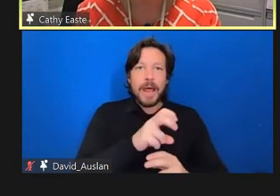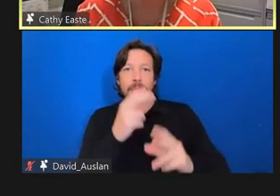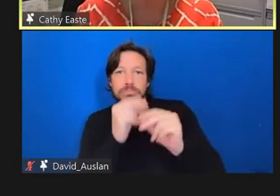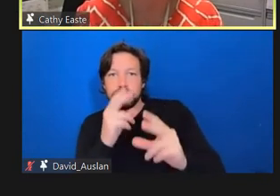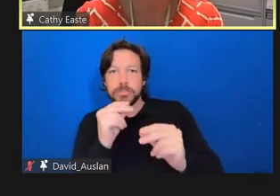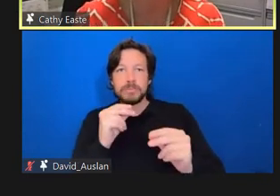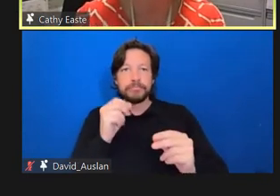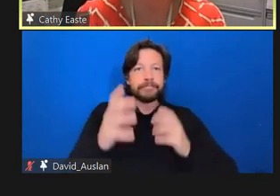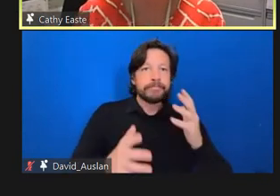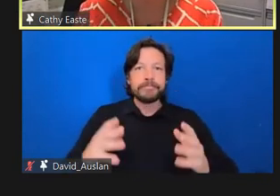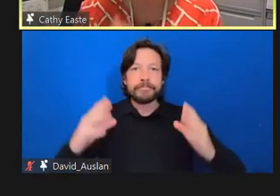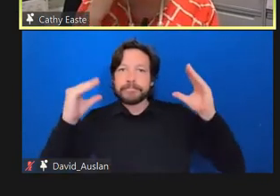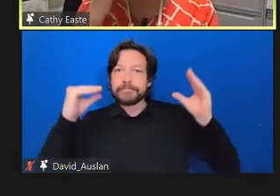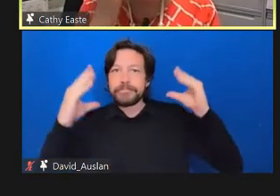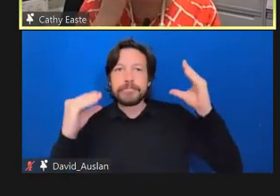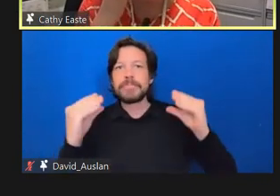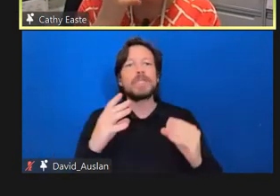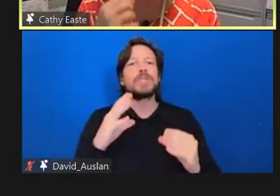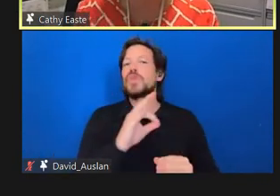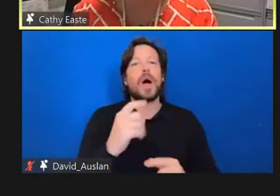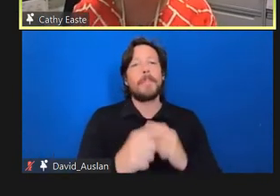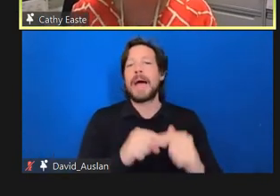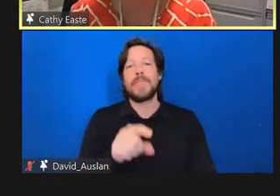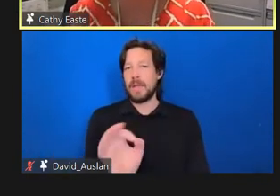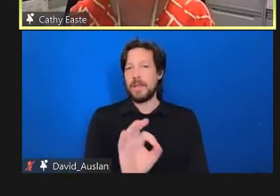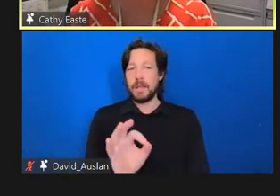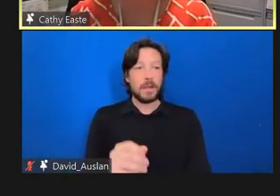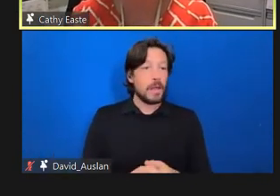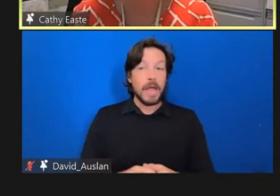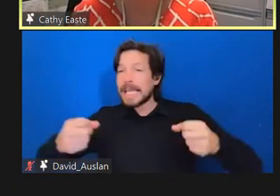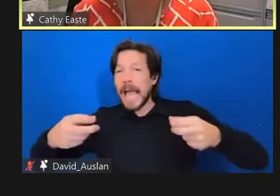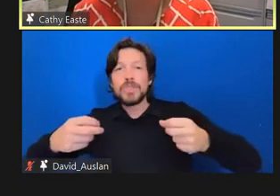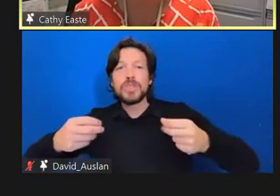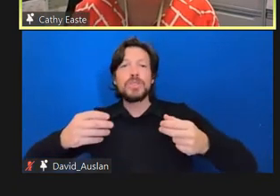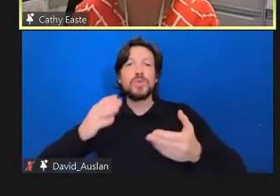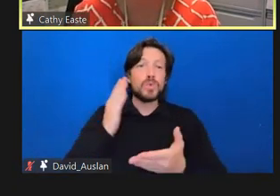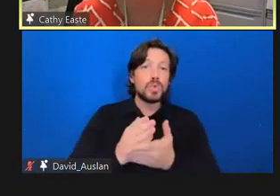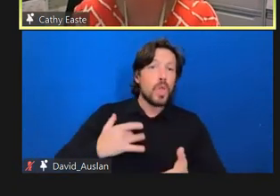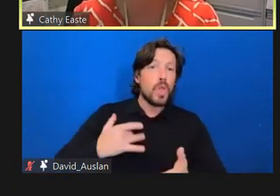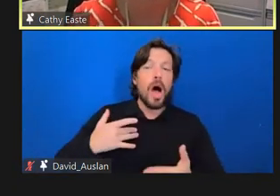Whether you have access to captions, order captions or real-time captions, your ability to